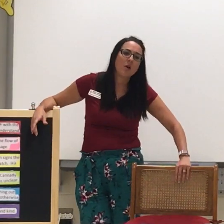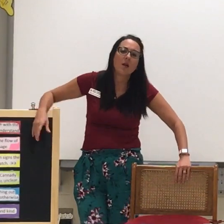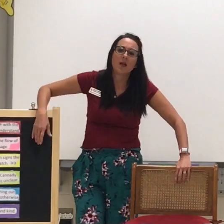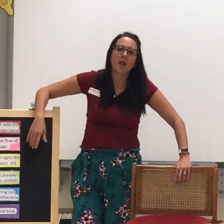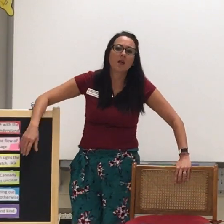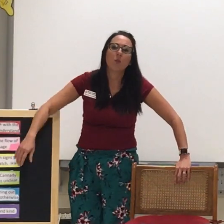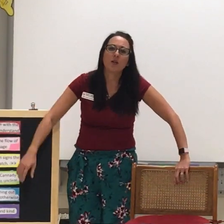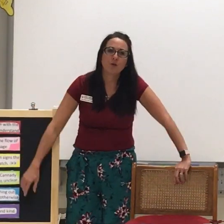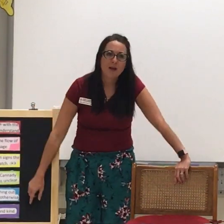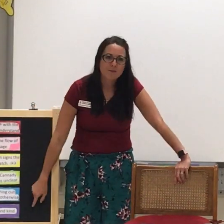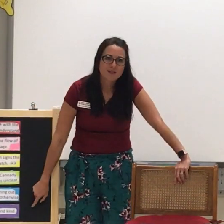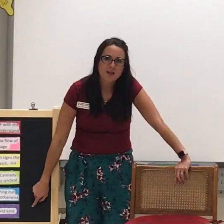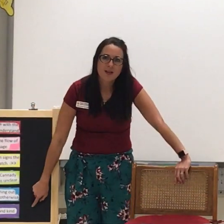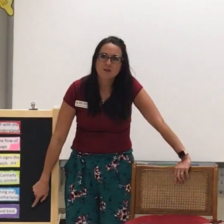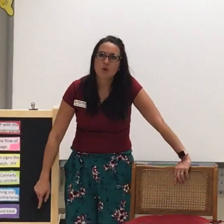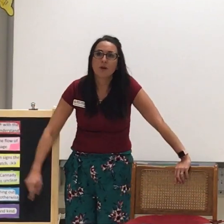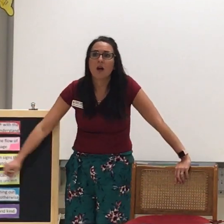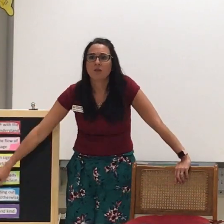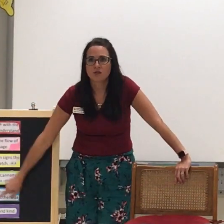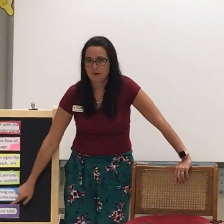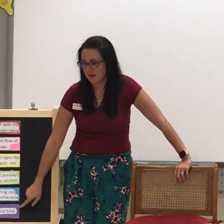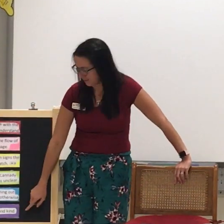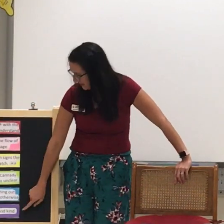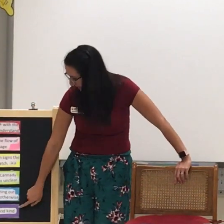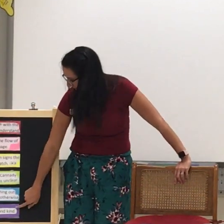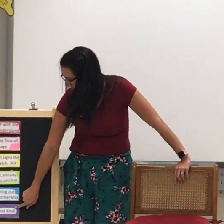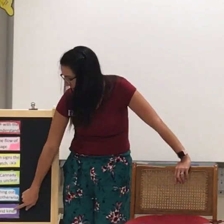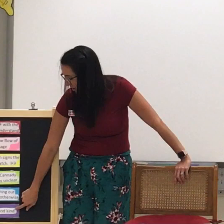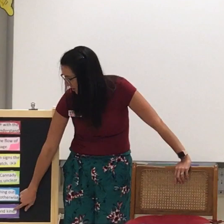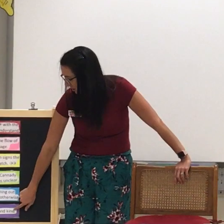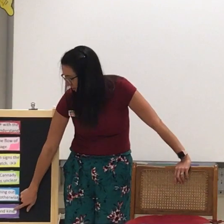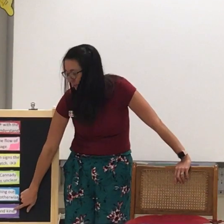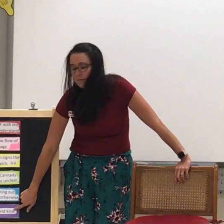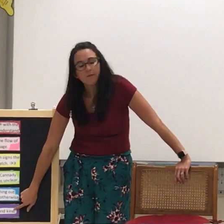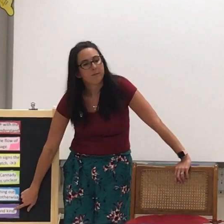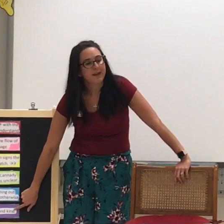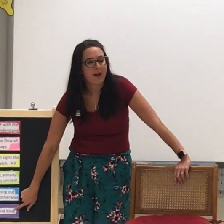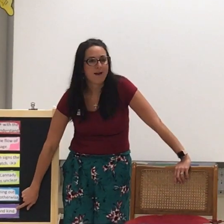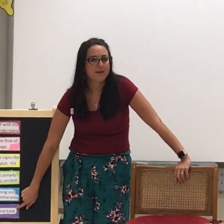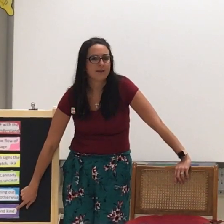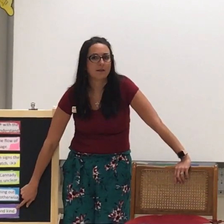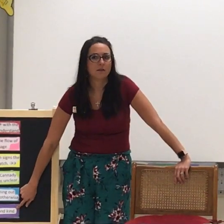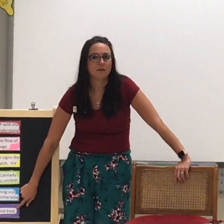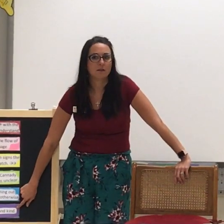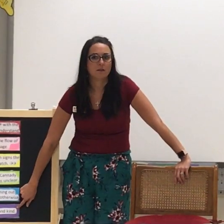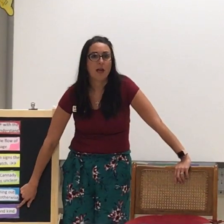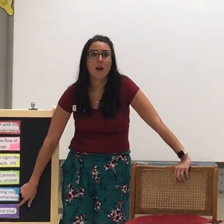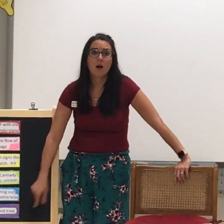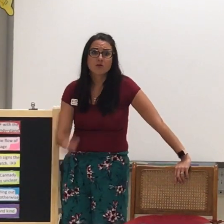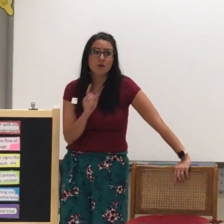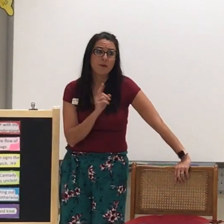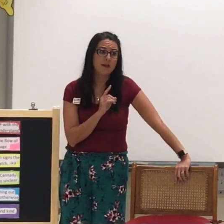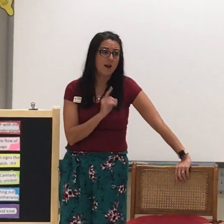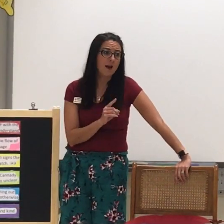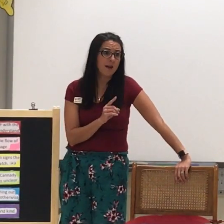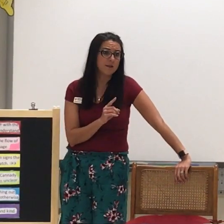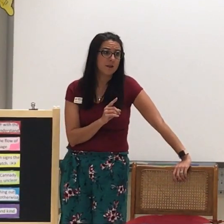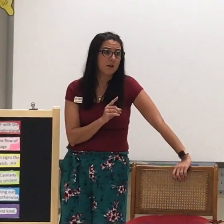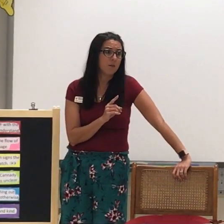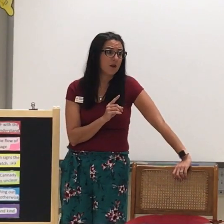when you make mistakes or when others makes mistakes and also be kind because